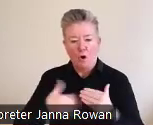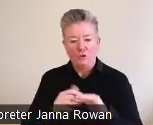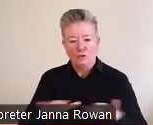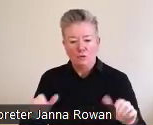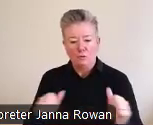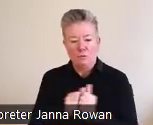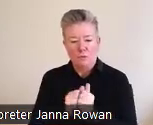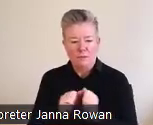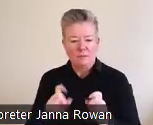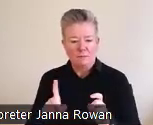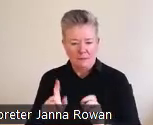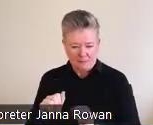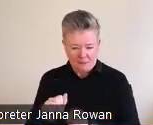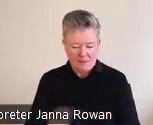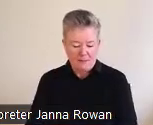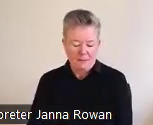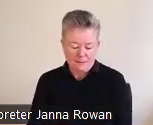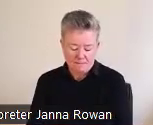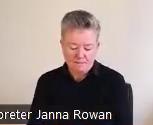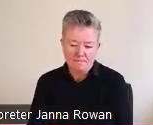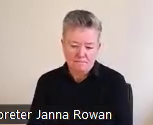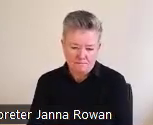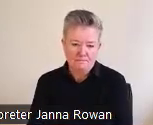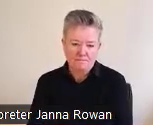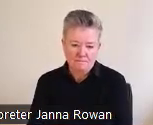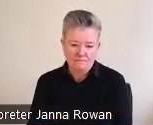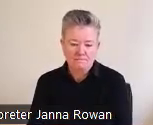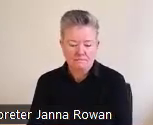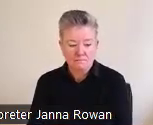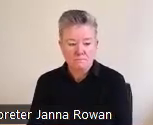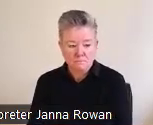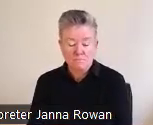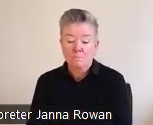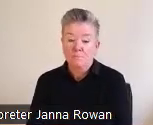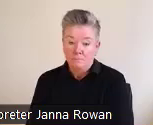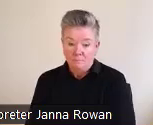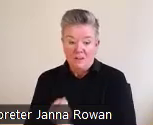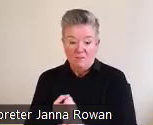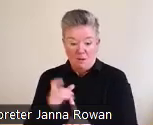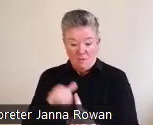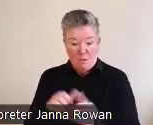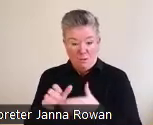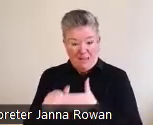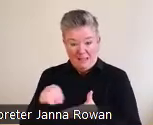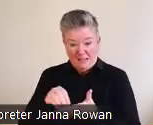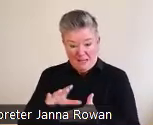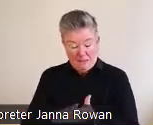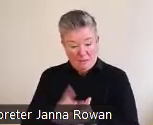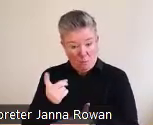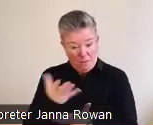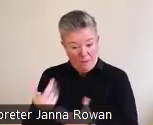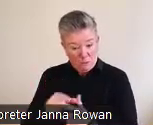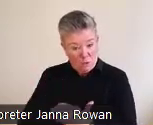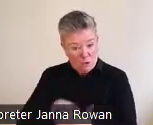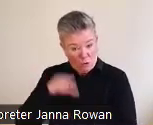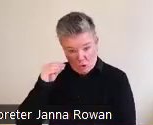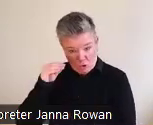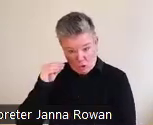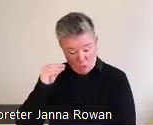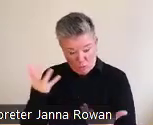with disabilities. One takeaway from these guidance documents is that state standards